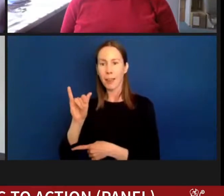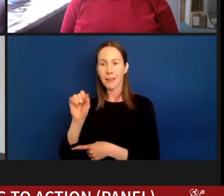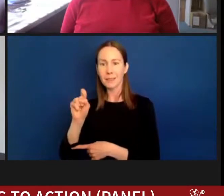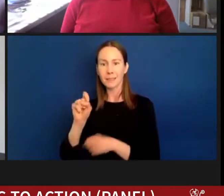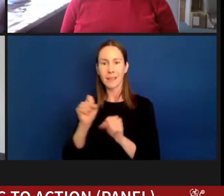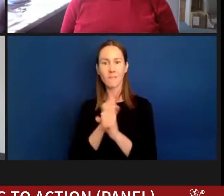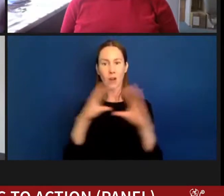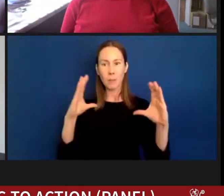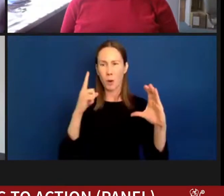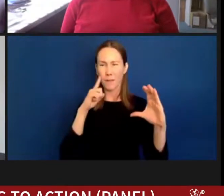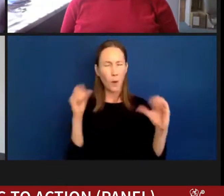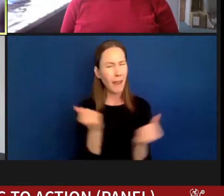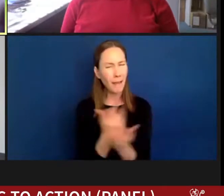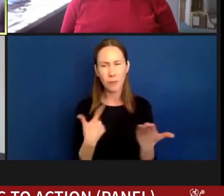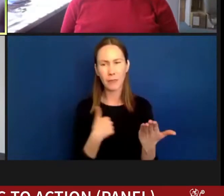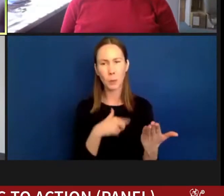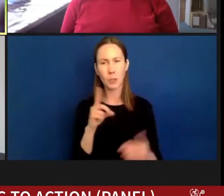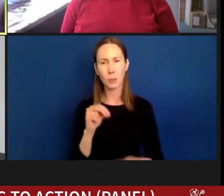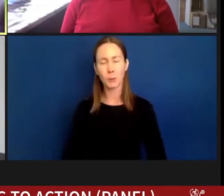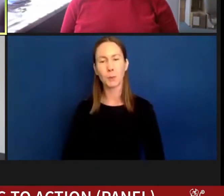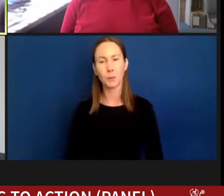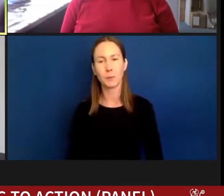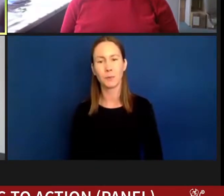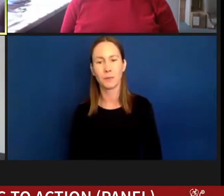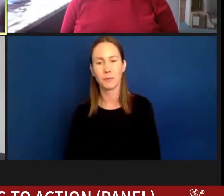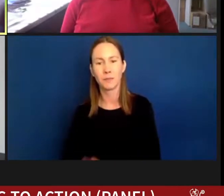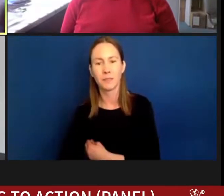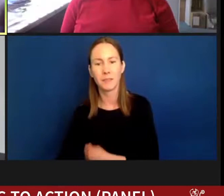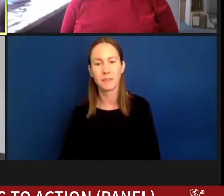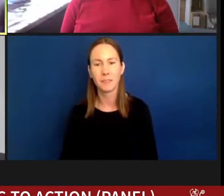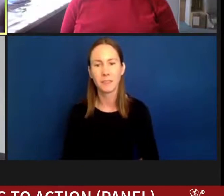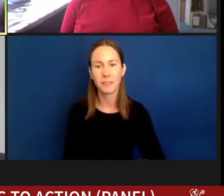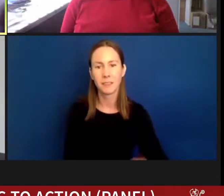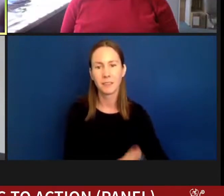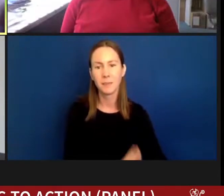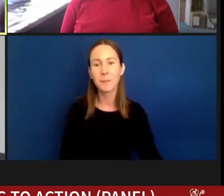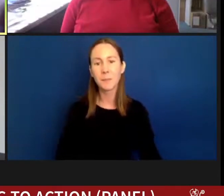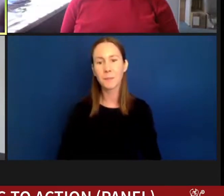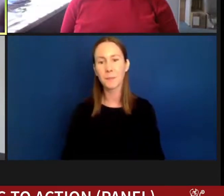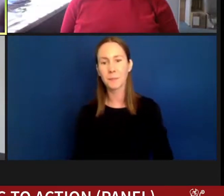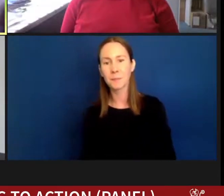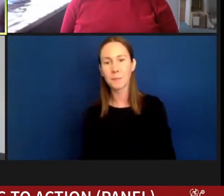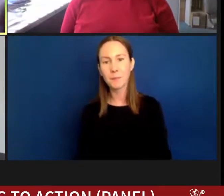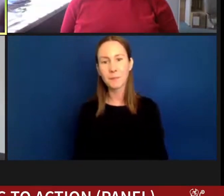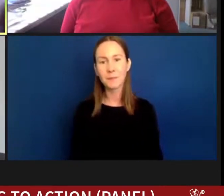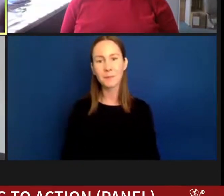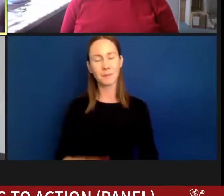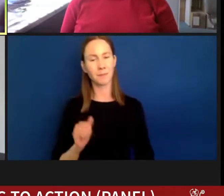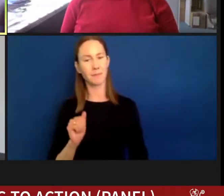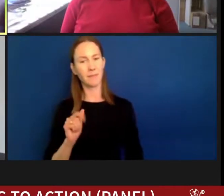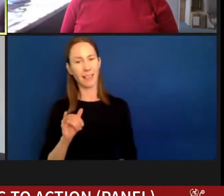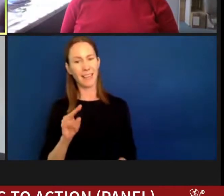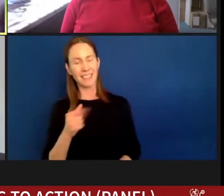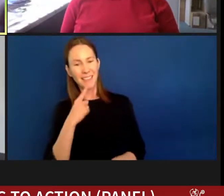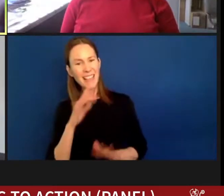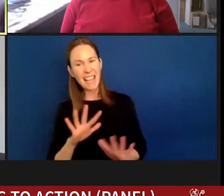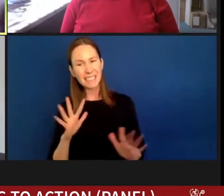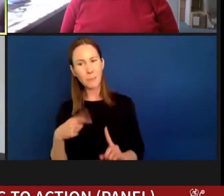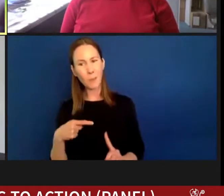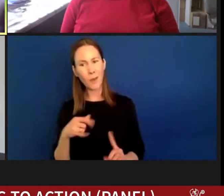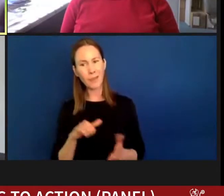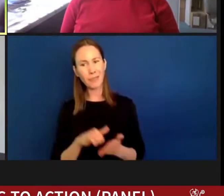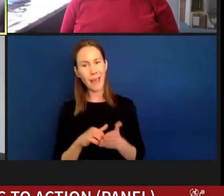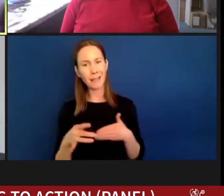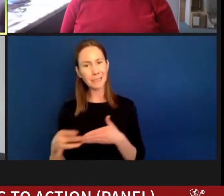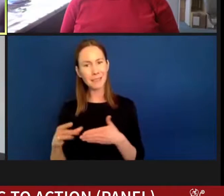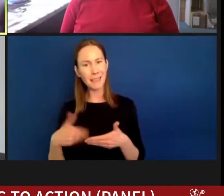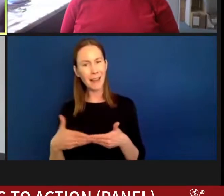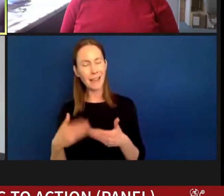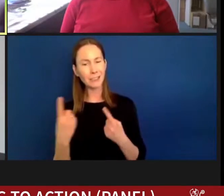That’s an excellent, excellent point, that leads to my next thought,